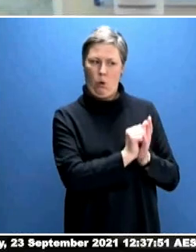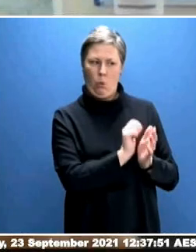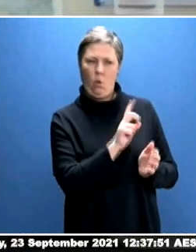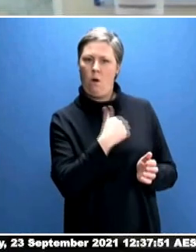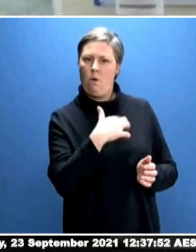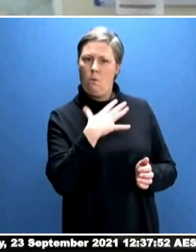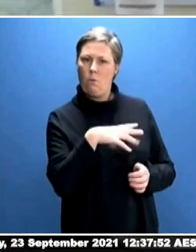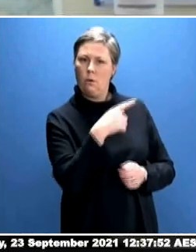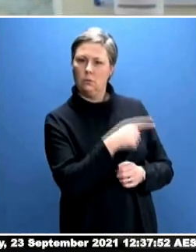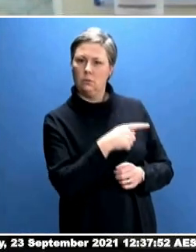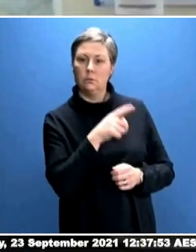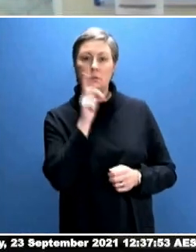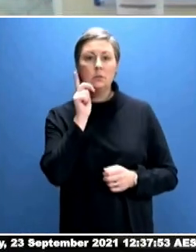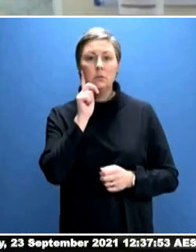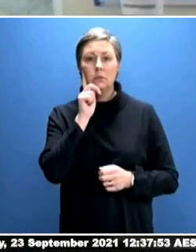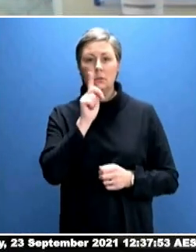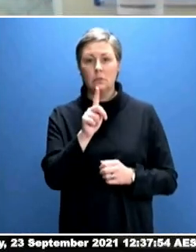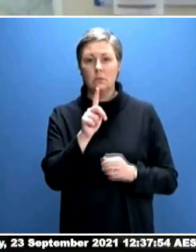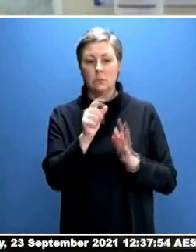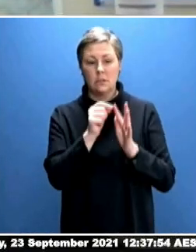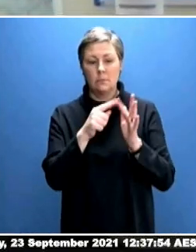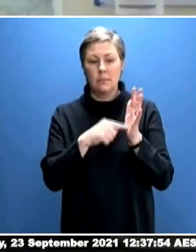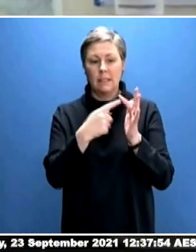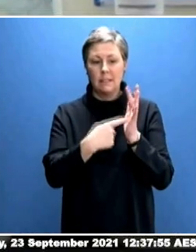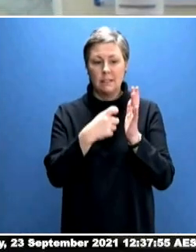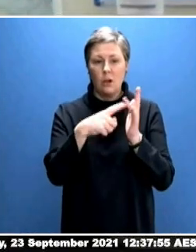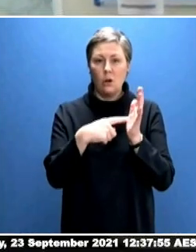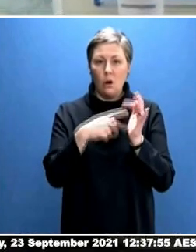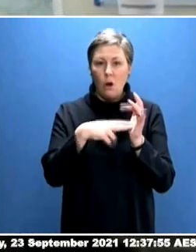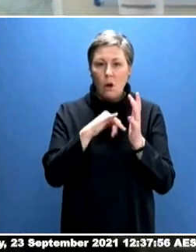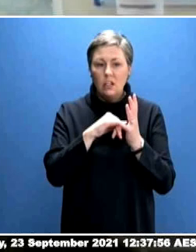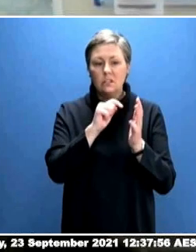I heard the evidence of Peter Collins and Sasha Greenoff and others yesterday.